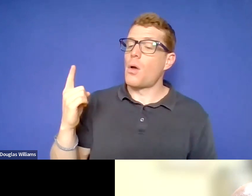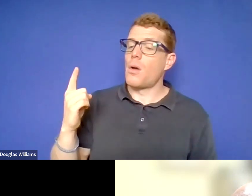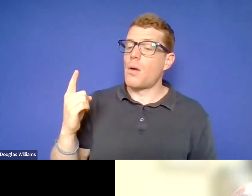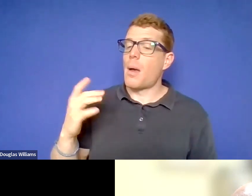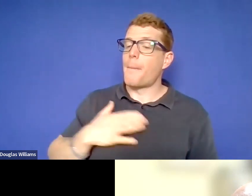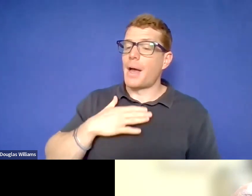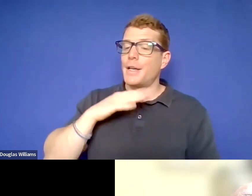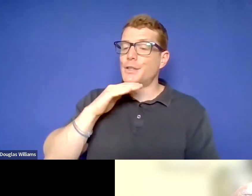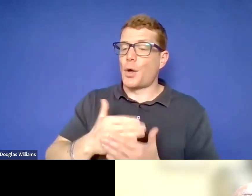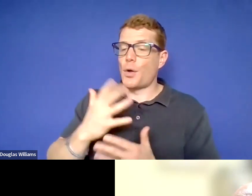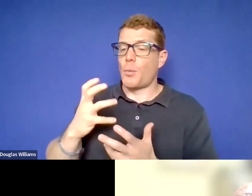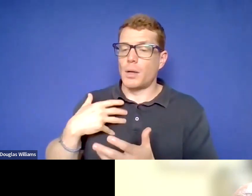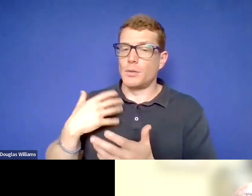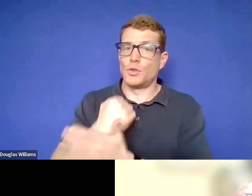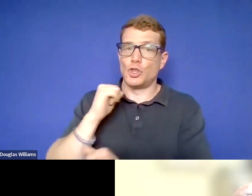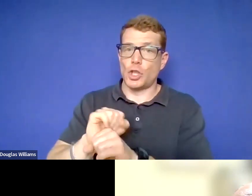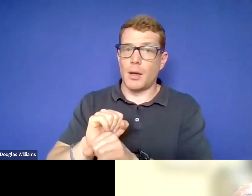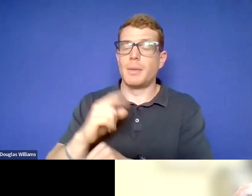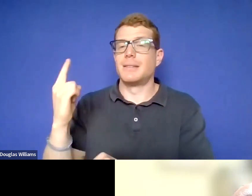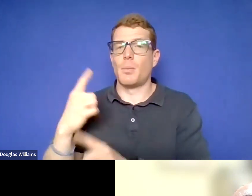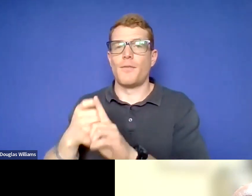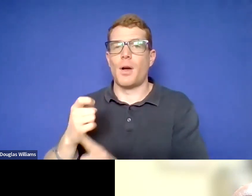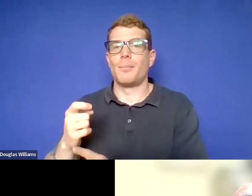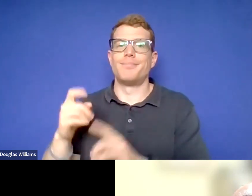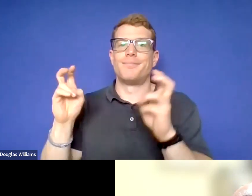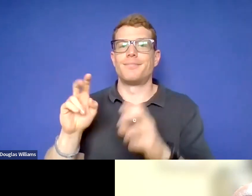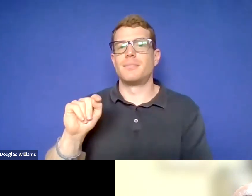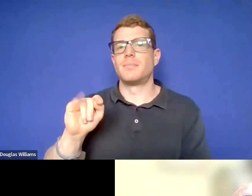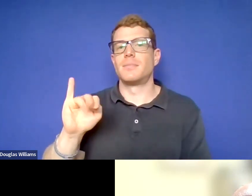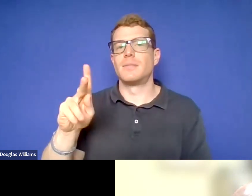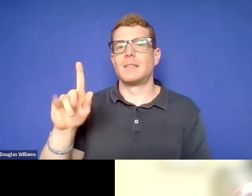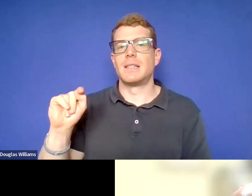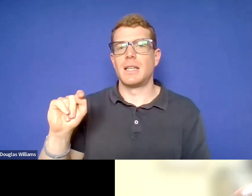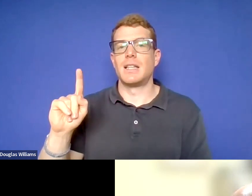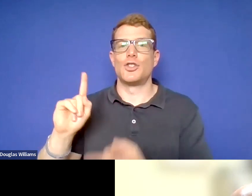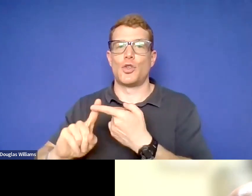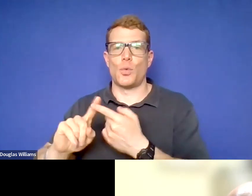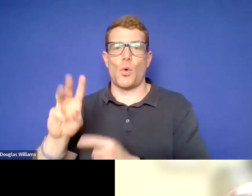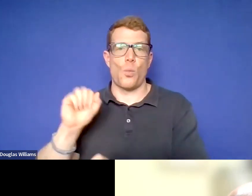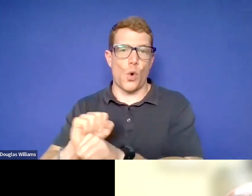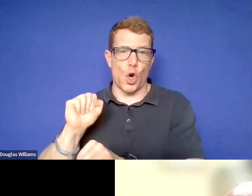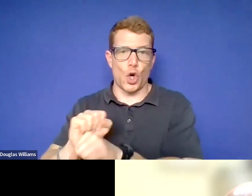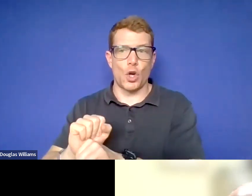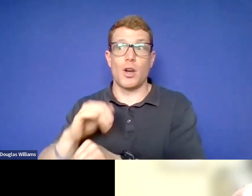If you weeks ago, but it's not call has not gotten a bad call back from her.